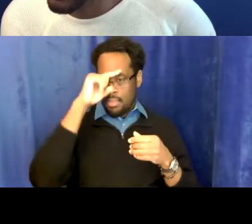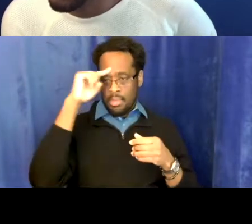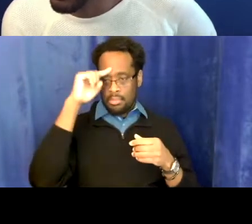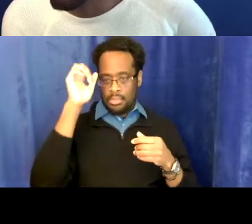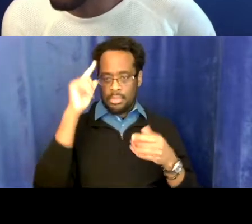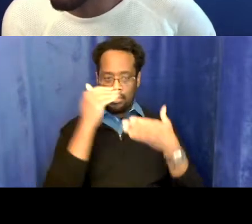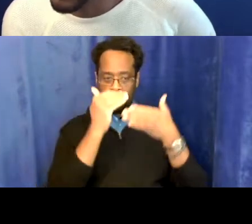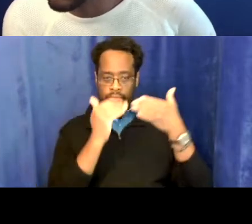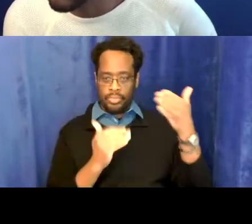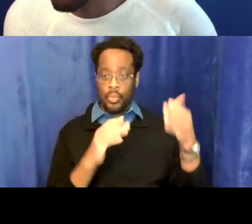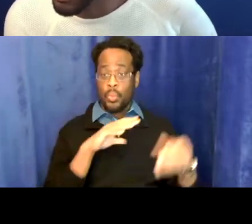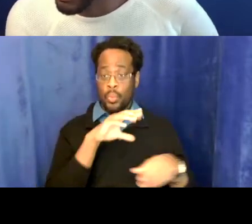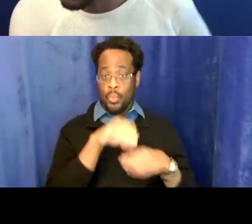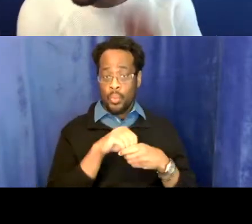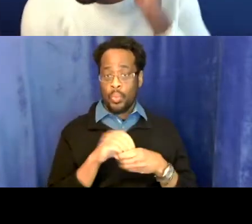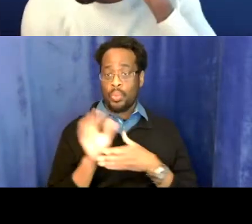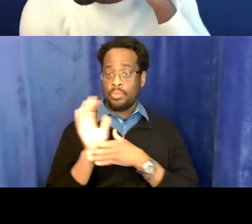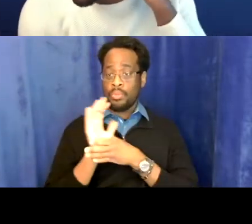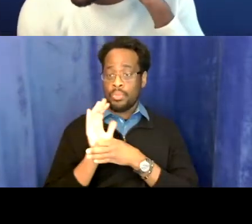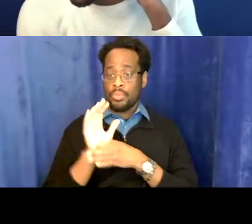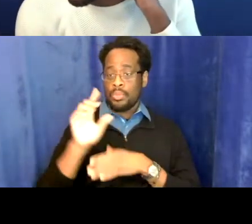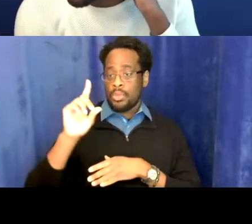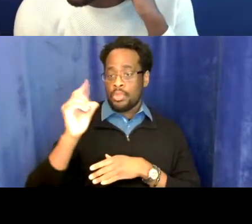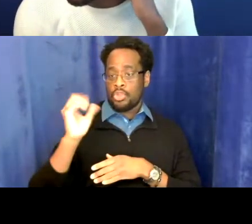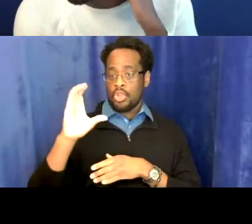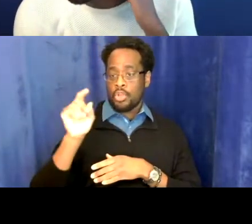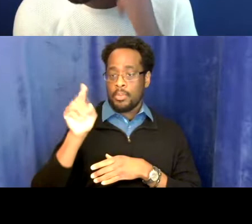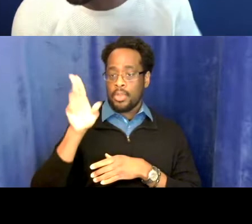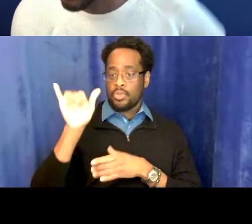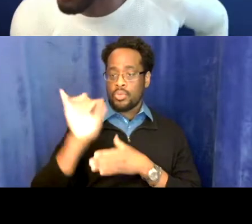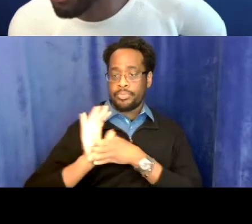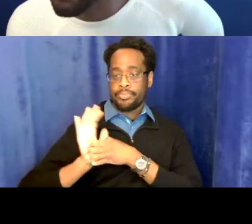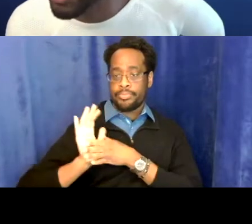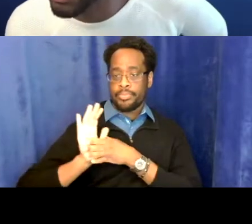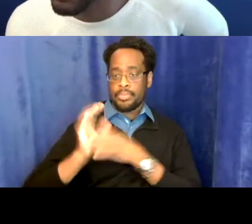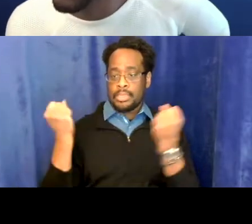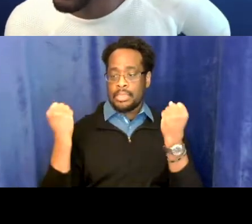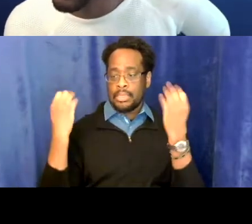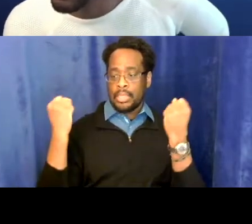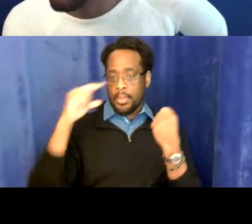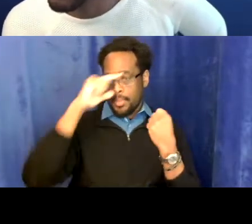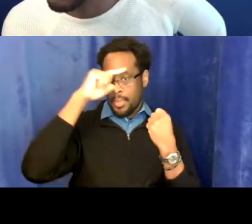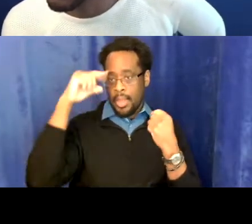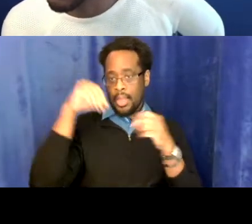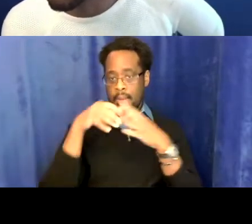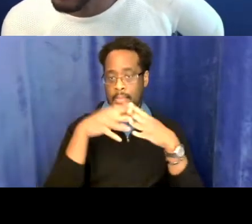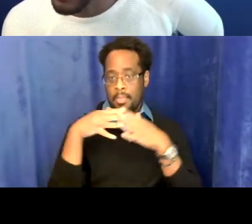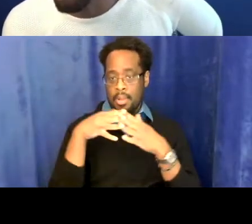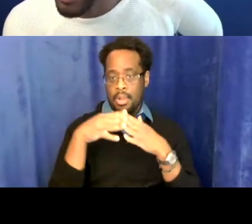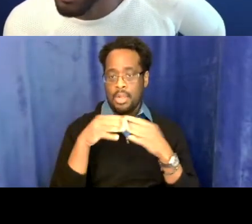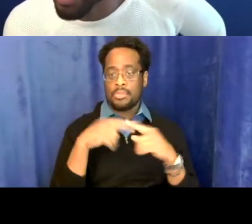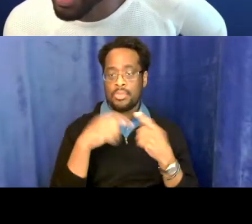that really relates to Black ASL and including the documentary that we did, Signing Black in America.